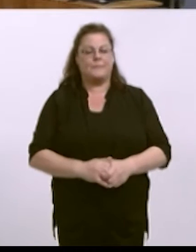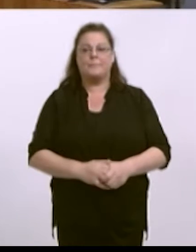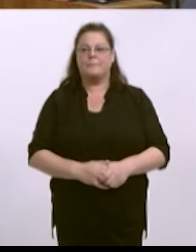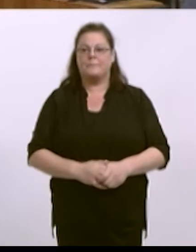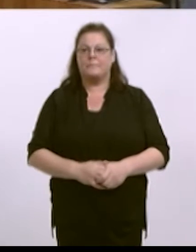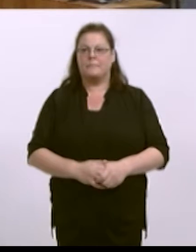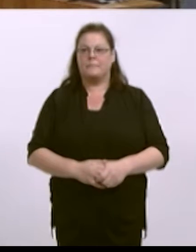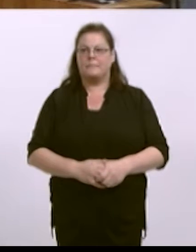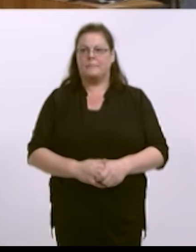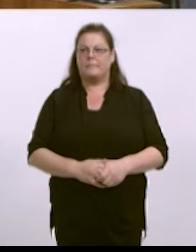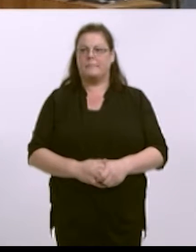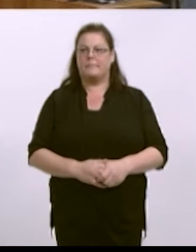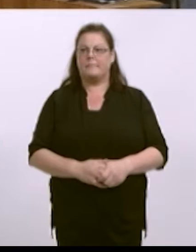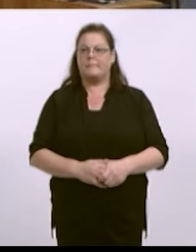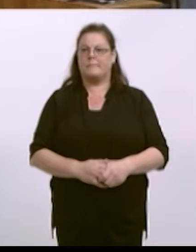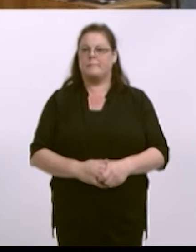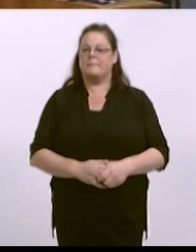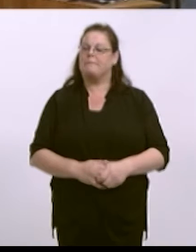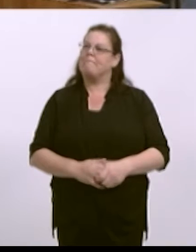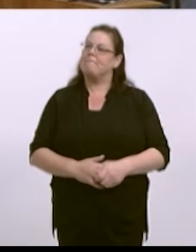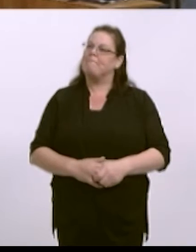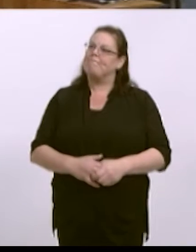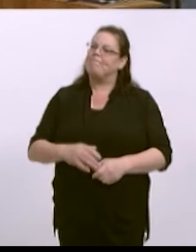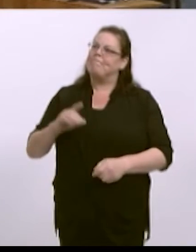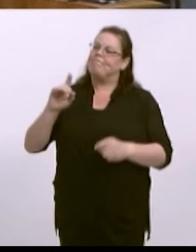dan Cyflymu Cymru. Nathan Gill: First Minister, weíve pretty